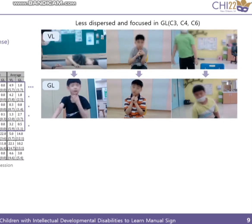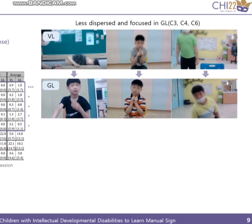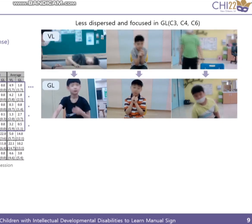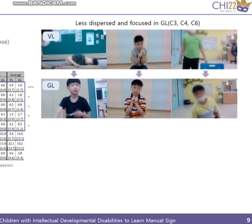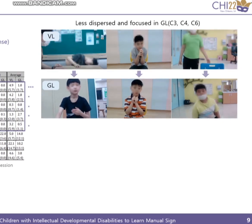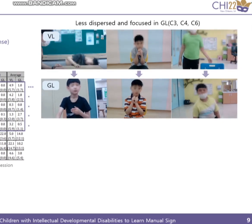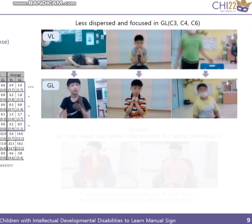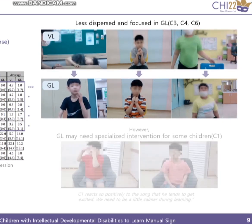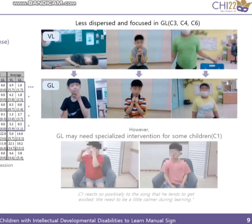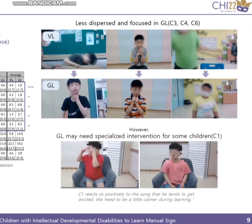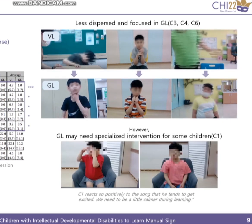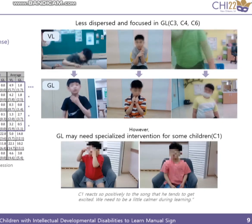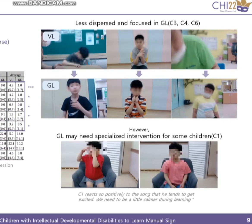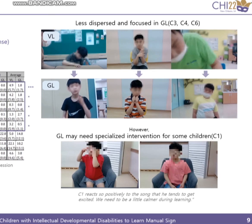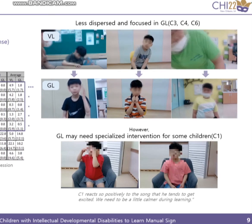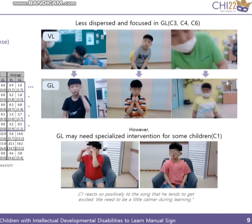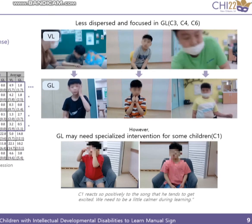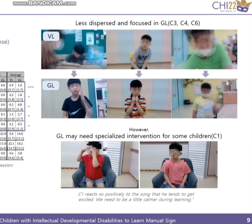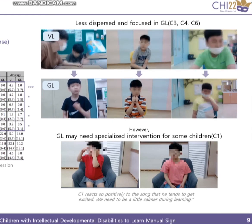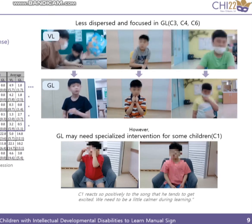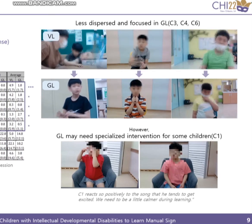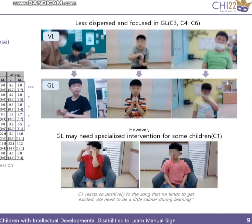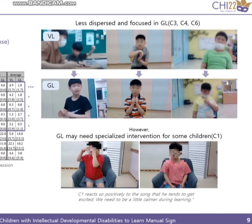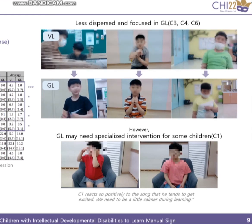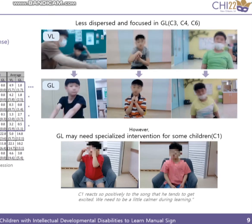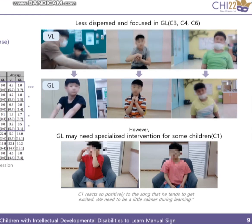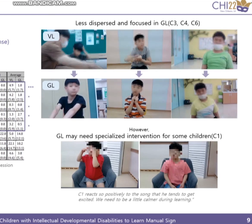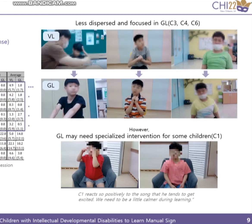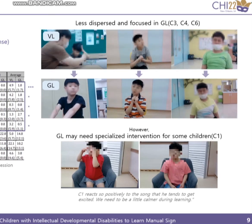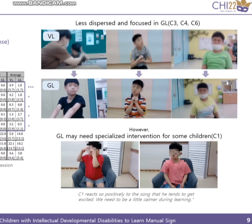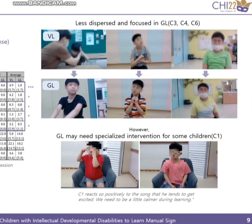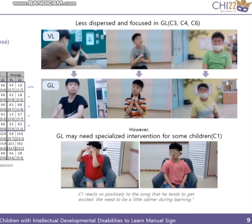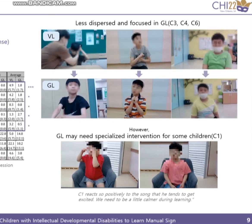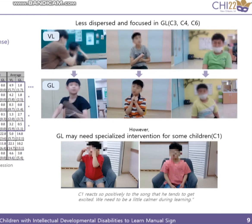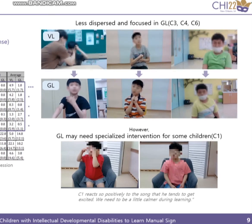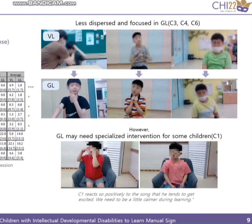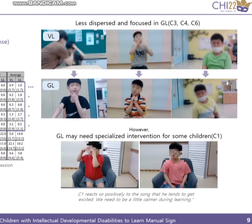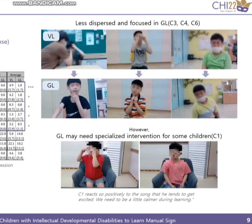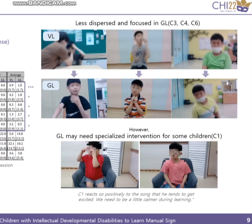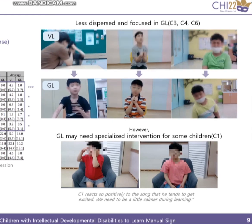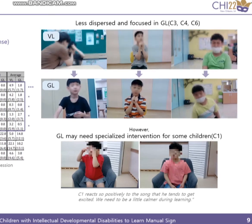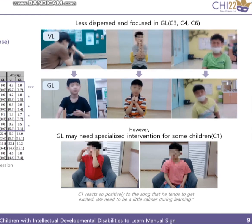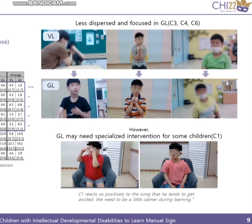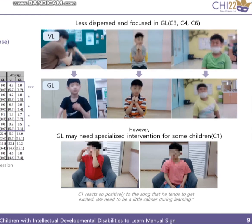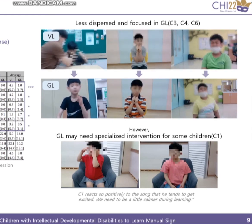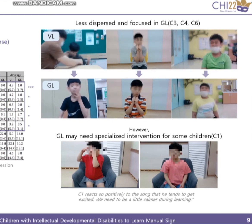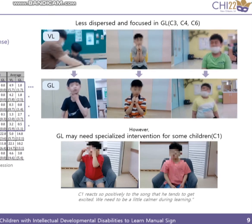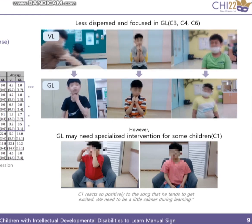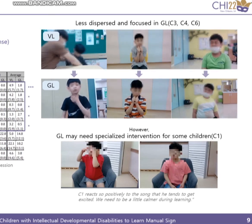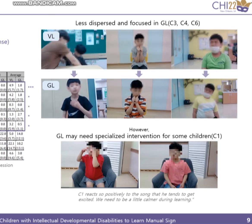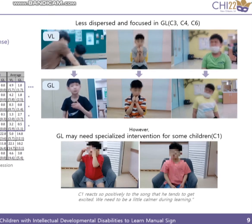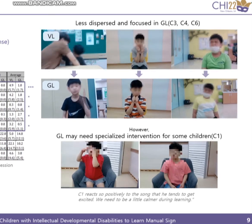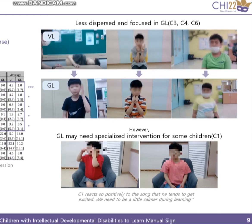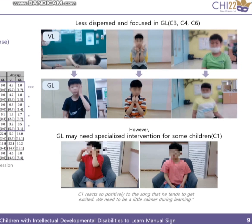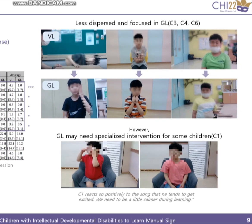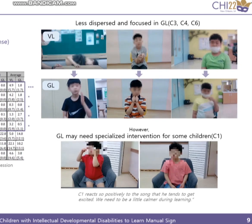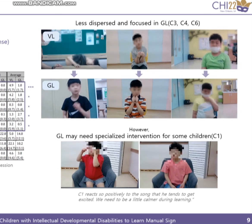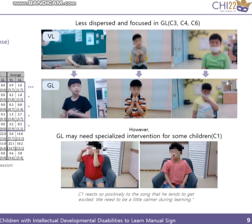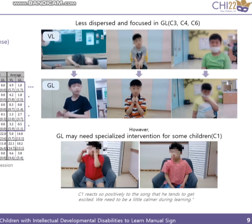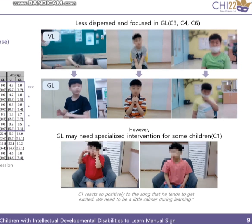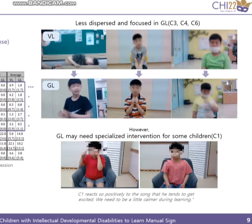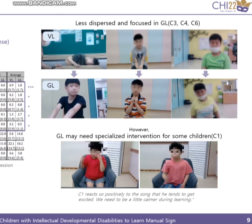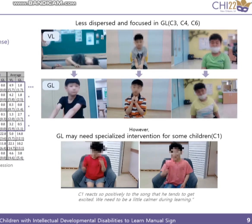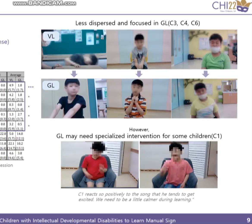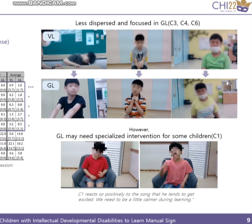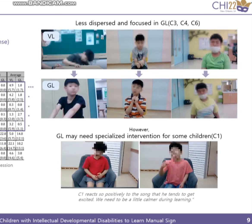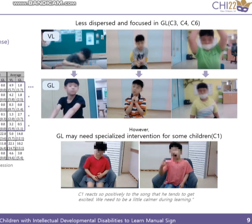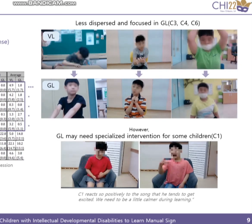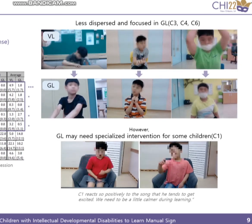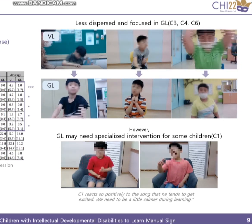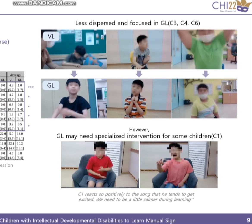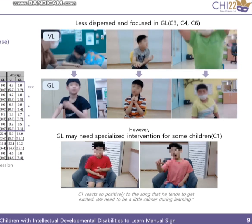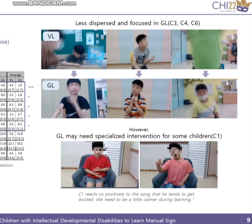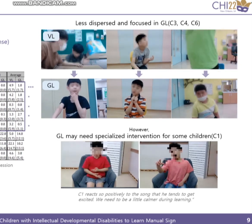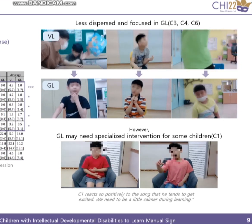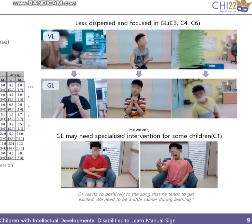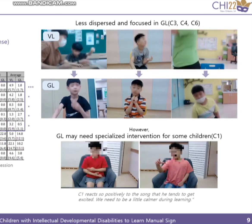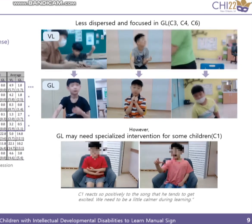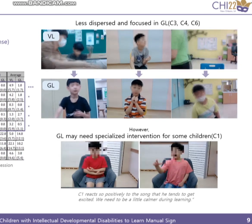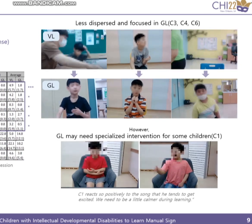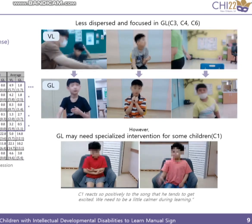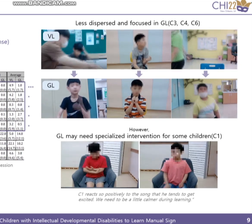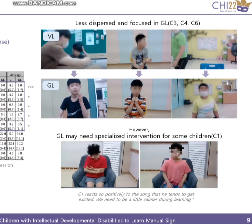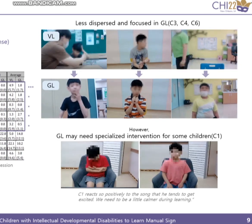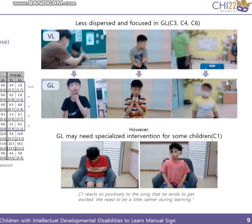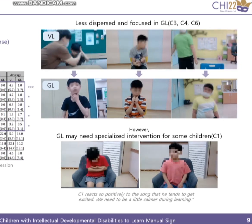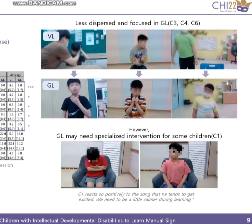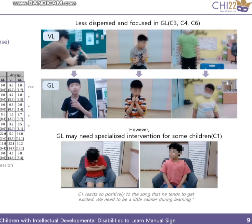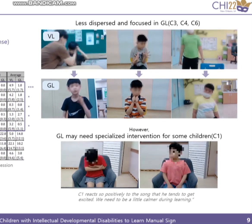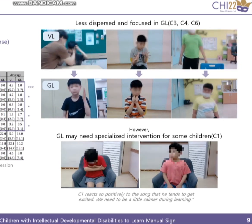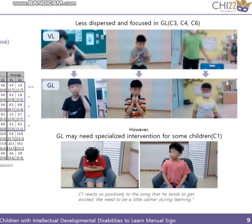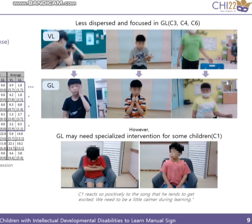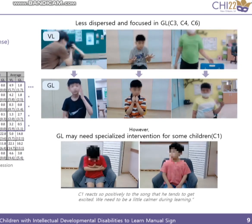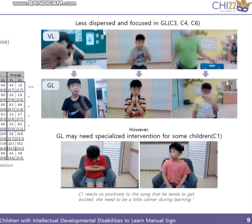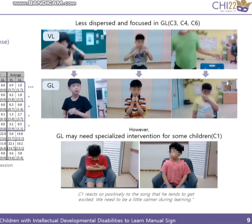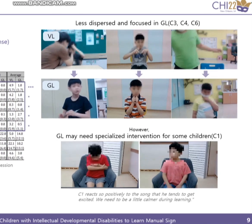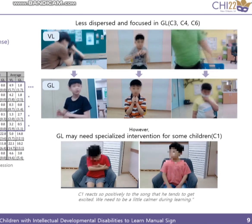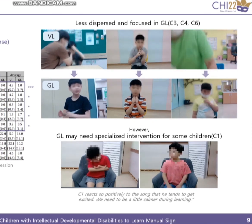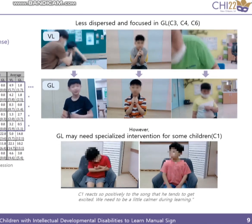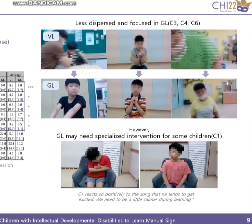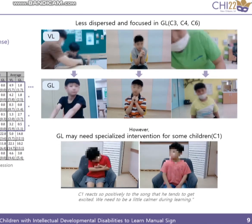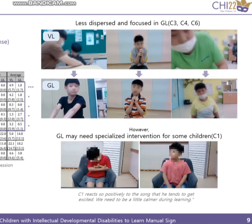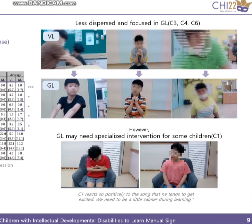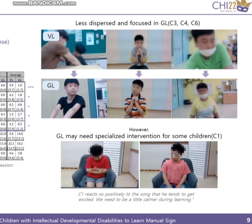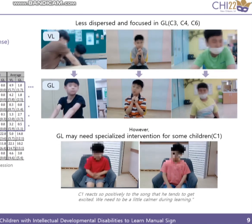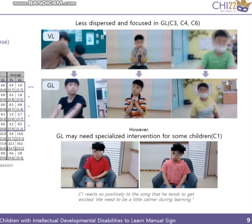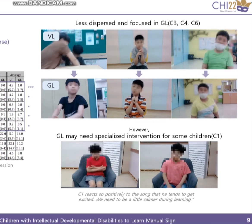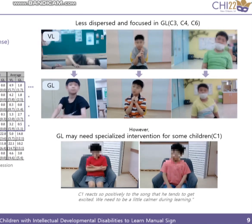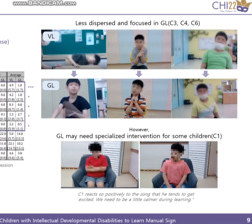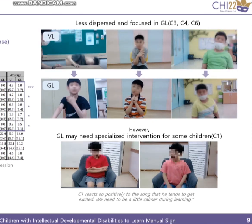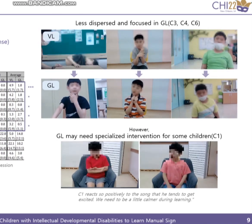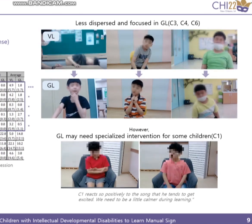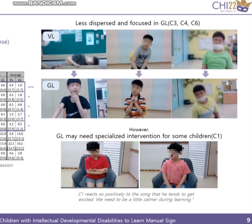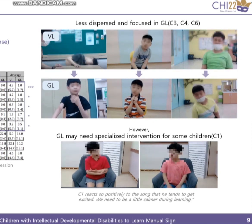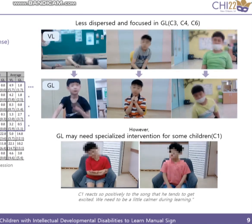However, this result of game learning was not reflected in all students. For example, C1 was absorbed in singing and missed the timing for gesture making with game learning.